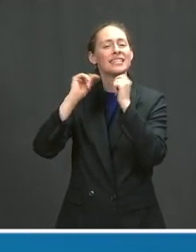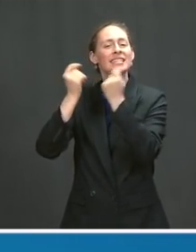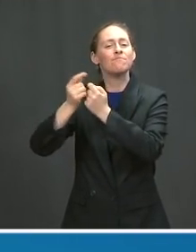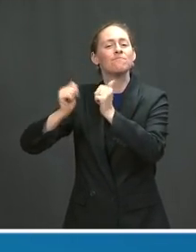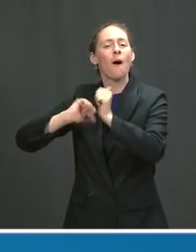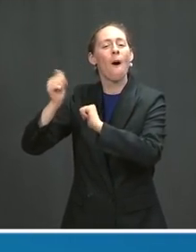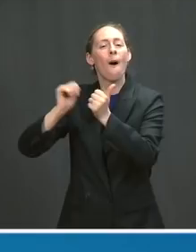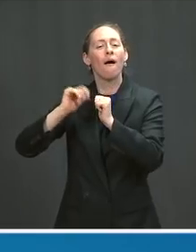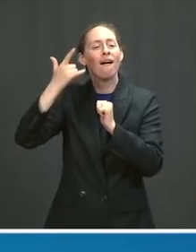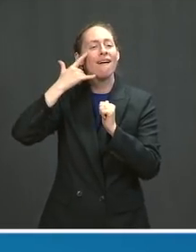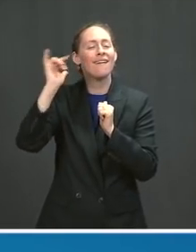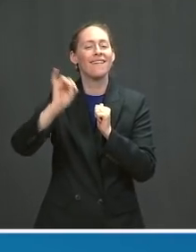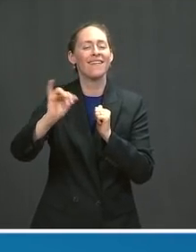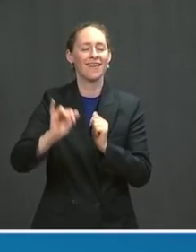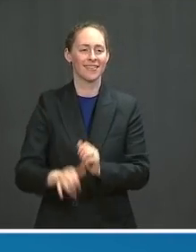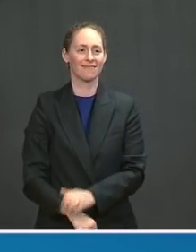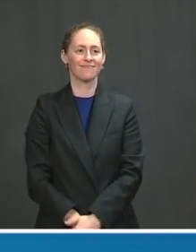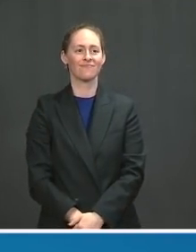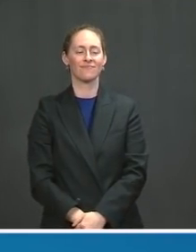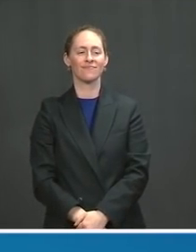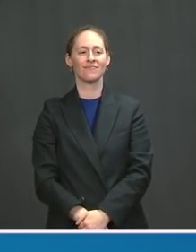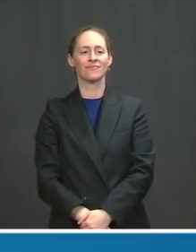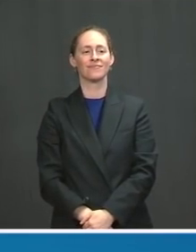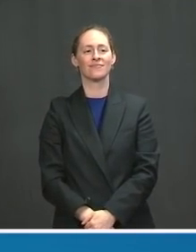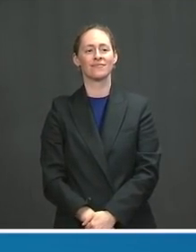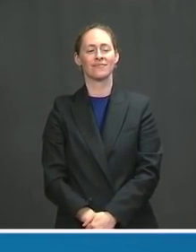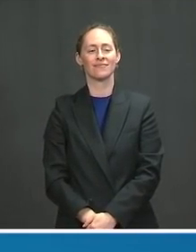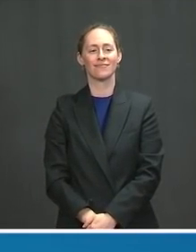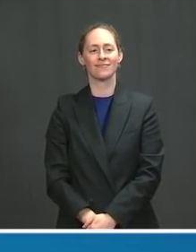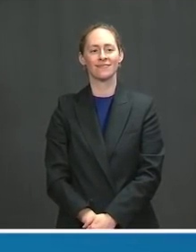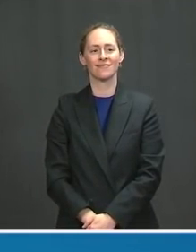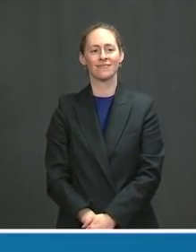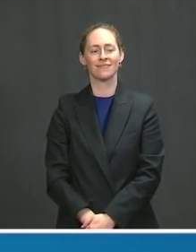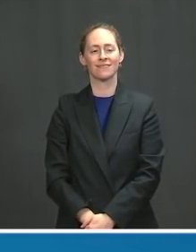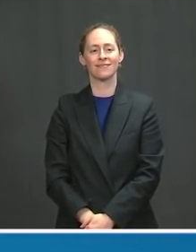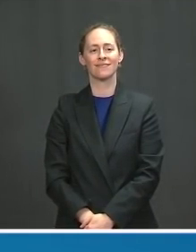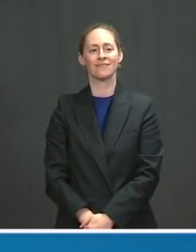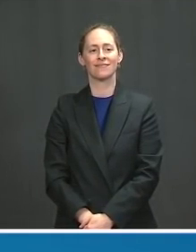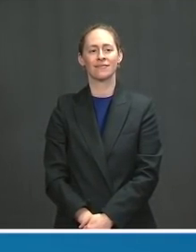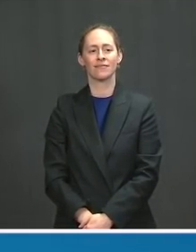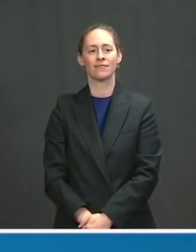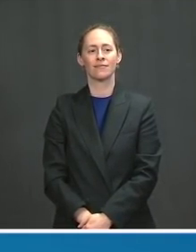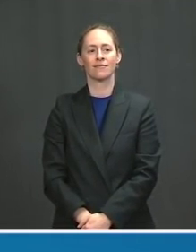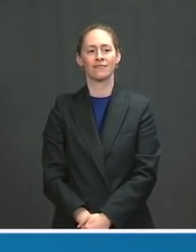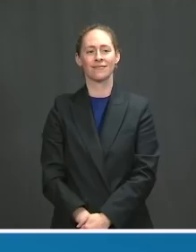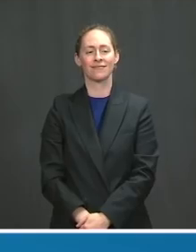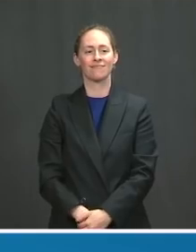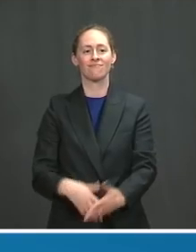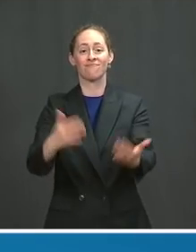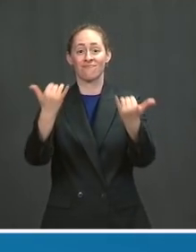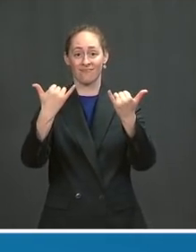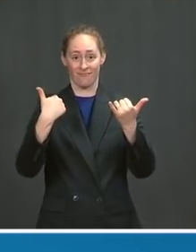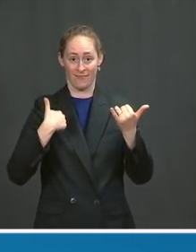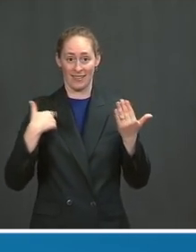So finally, I'll just share with you on my way to the stadium this morning, I stopped by the cemetery to pay my respects